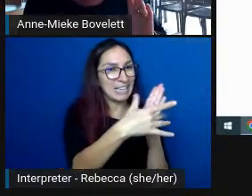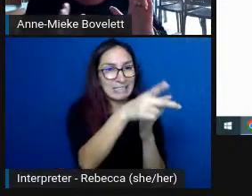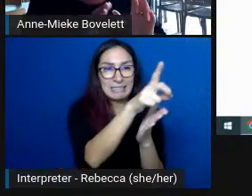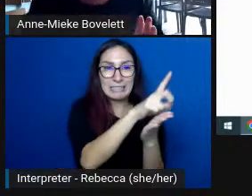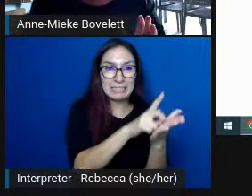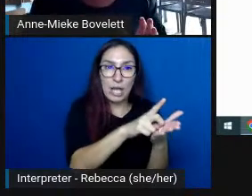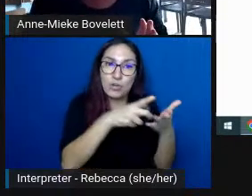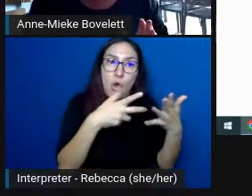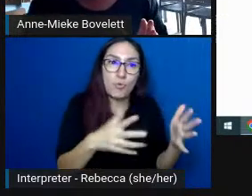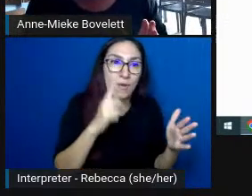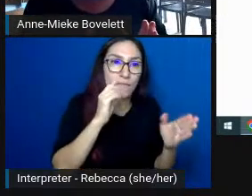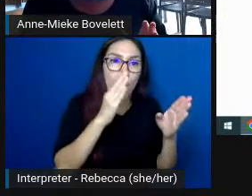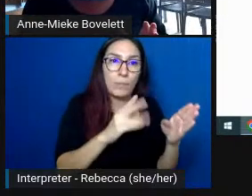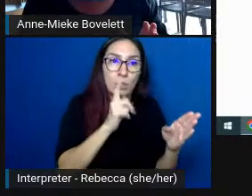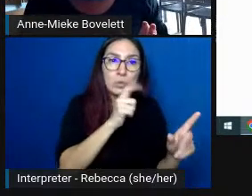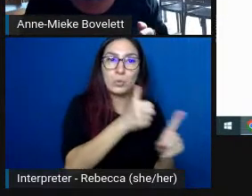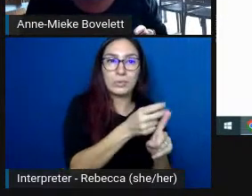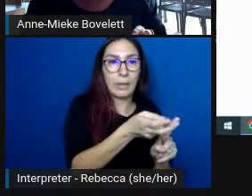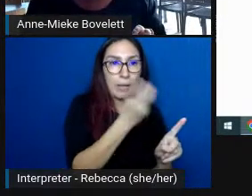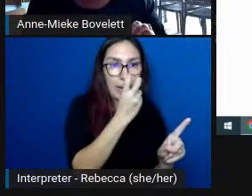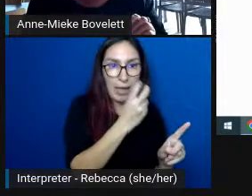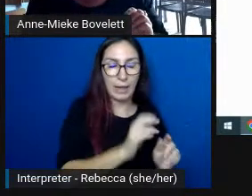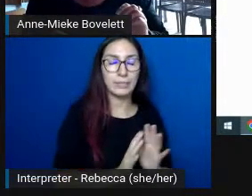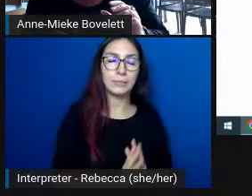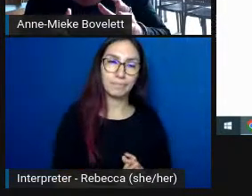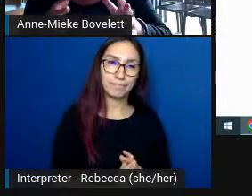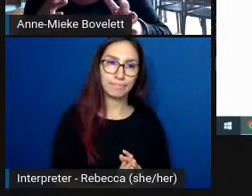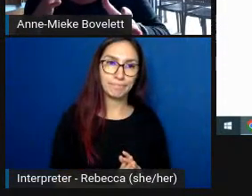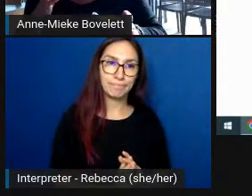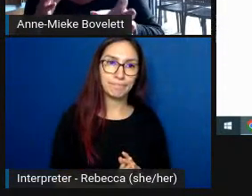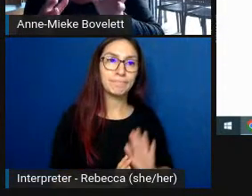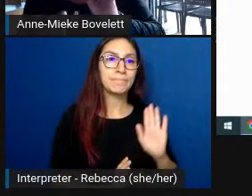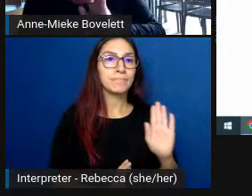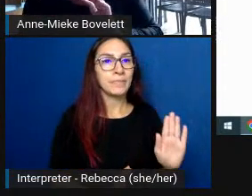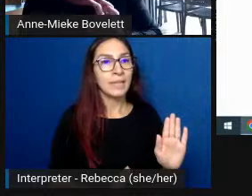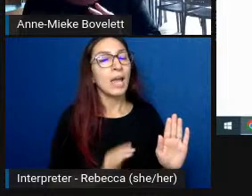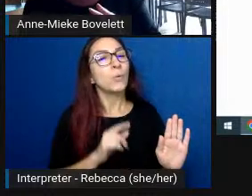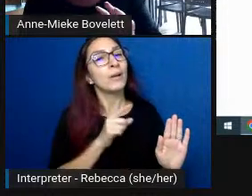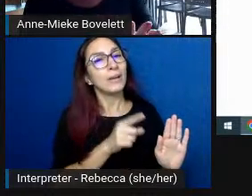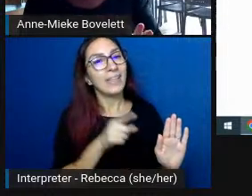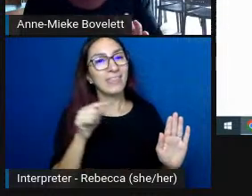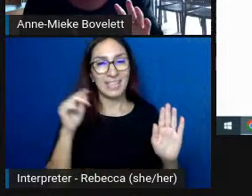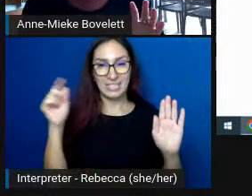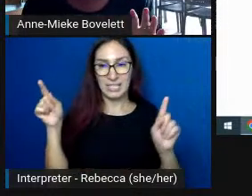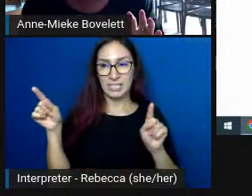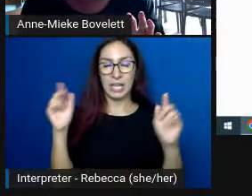go there and remember that this site has been technically designed for someone who is